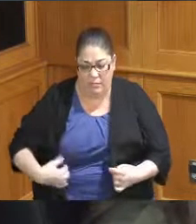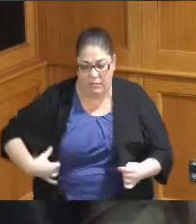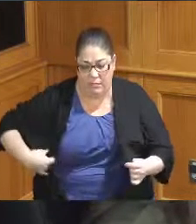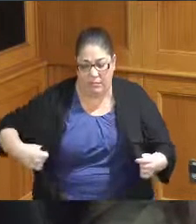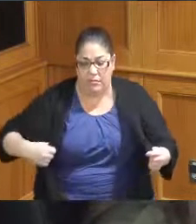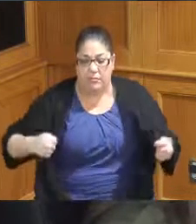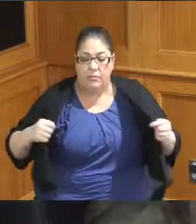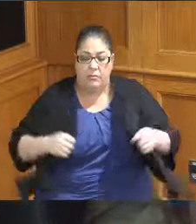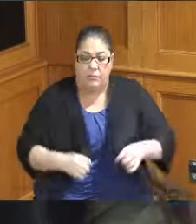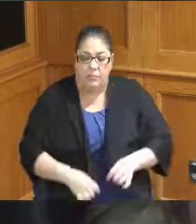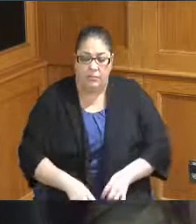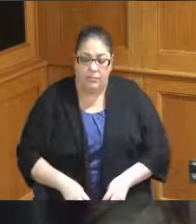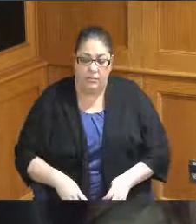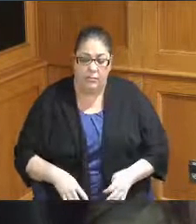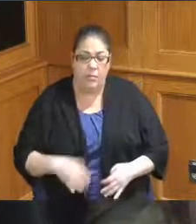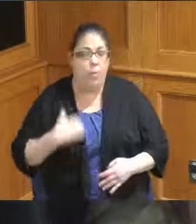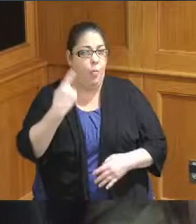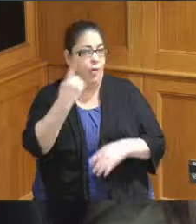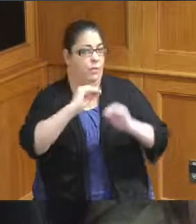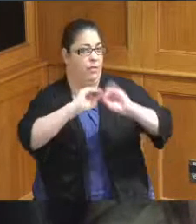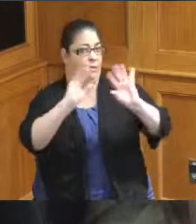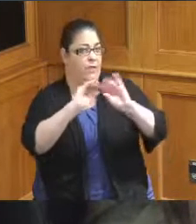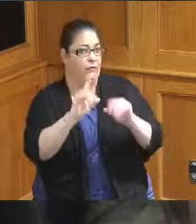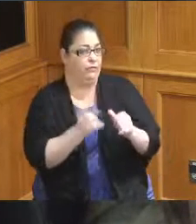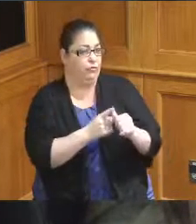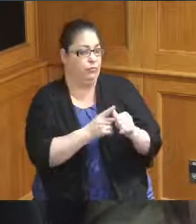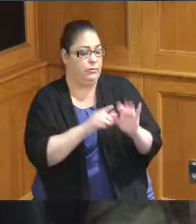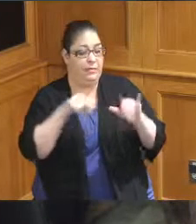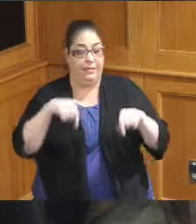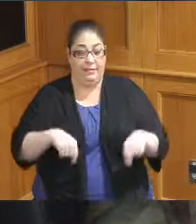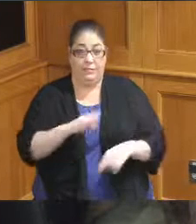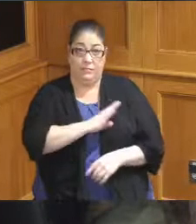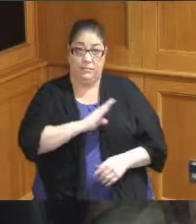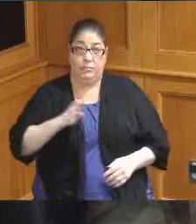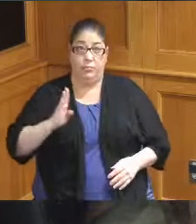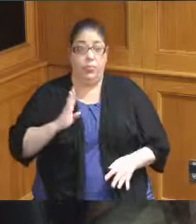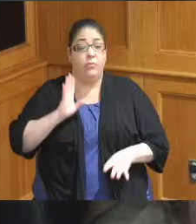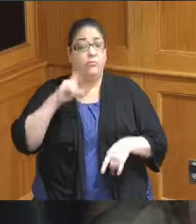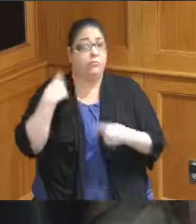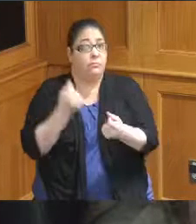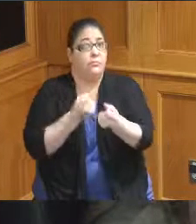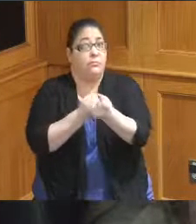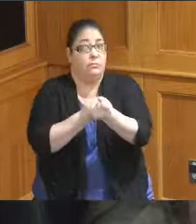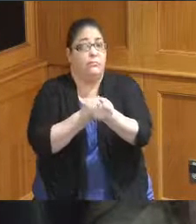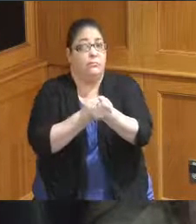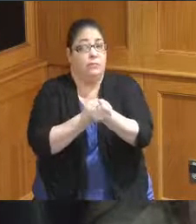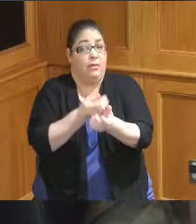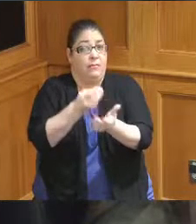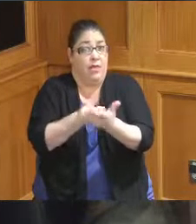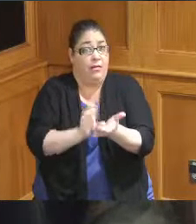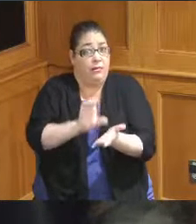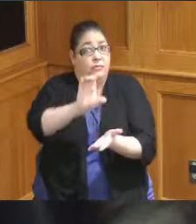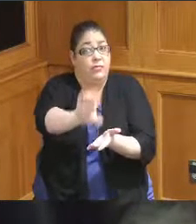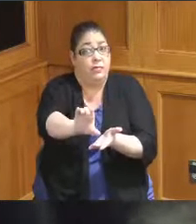well I want to get one point of clarification this board has been supportive financially of you know